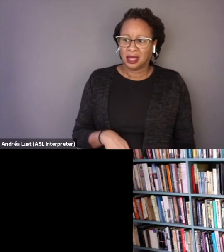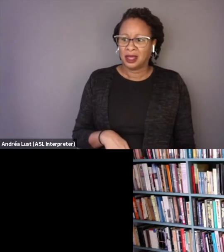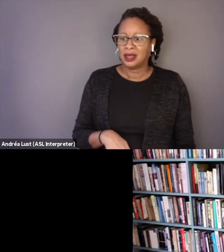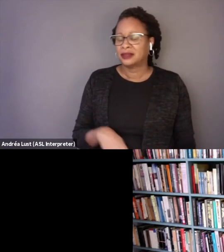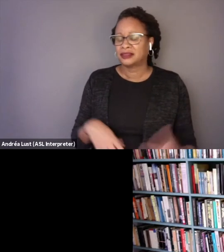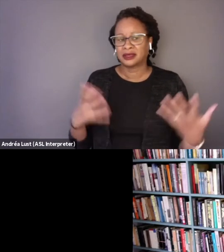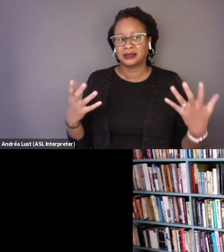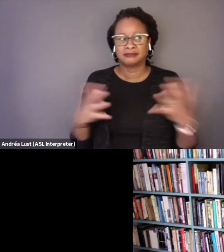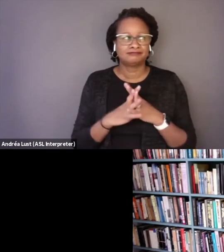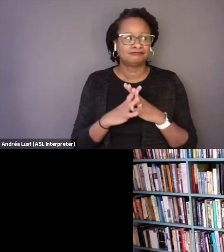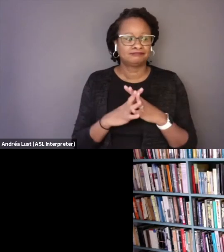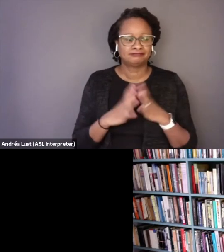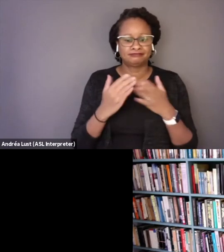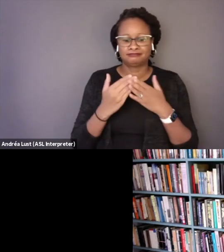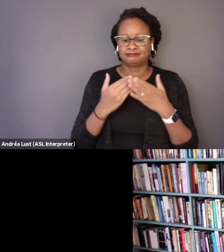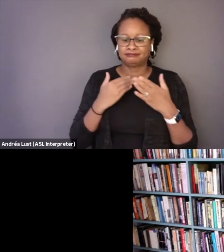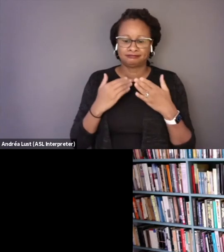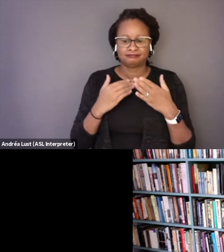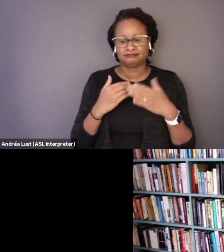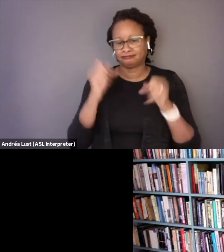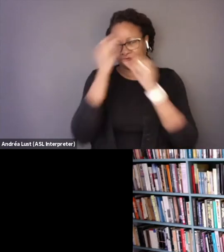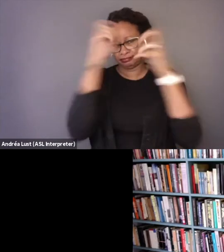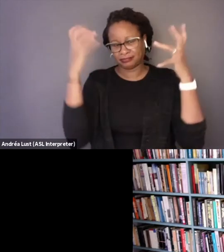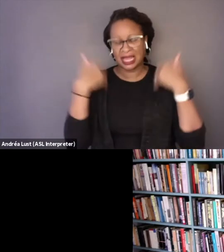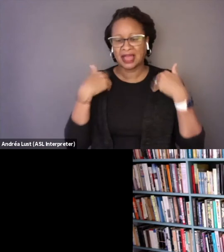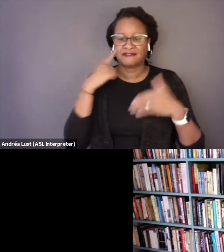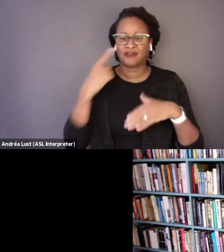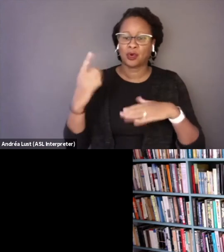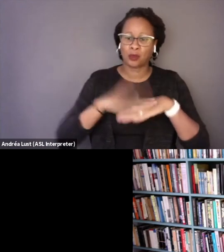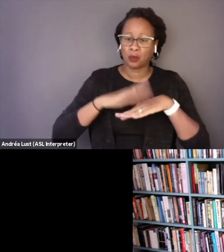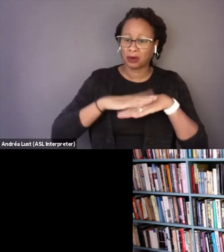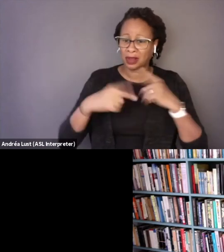is celebrated in this film. But for me, when I make films